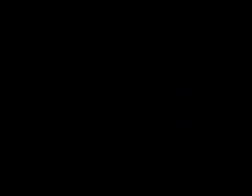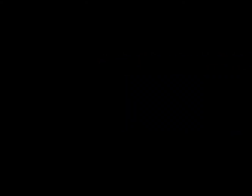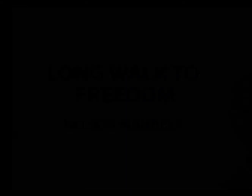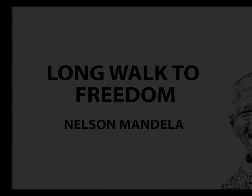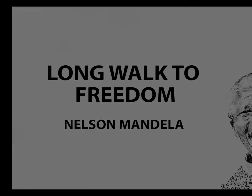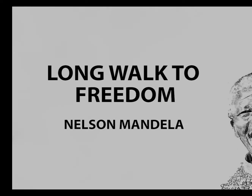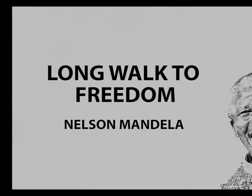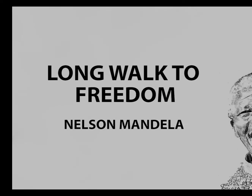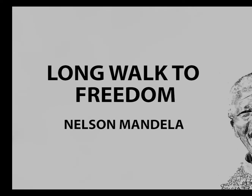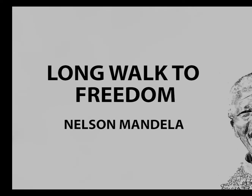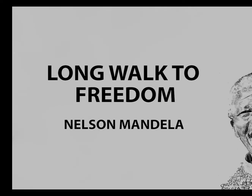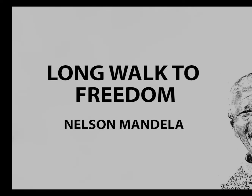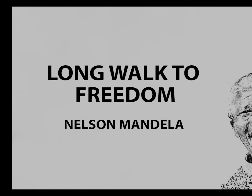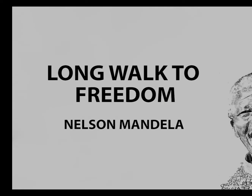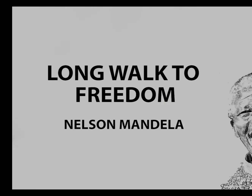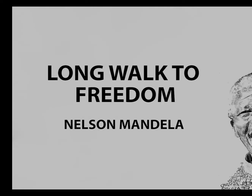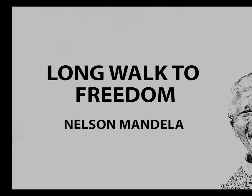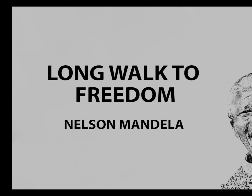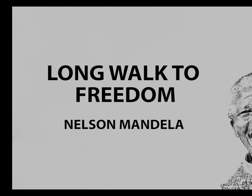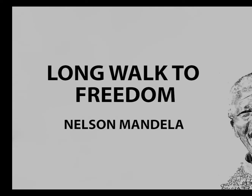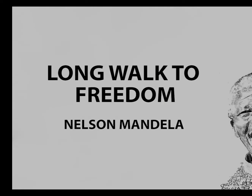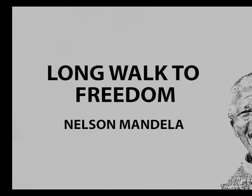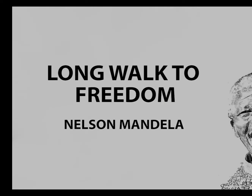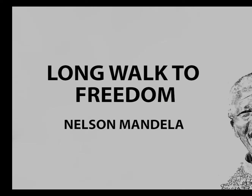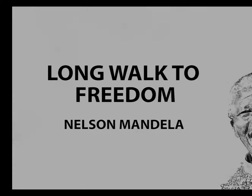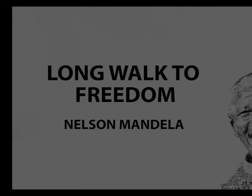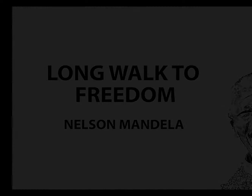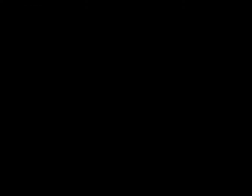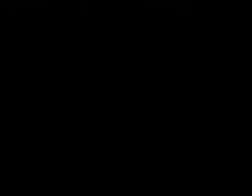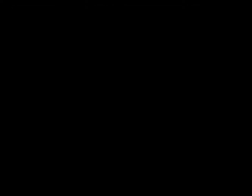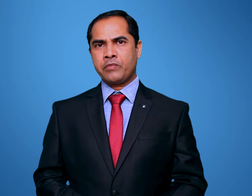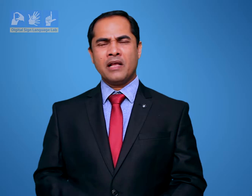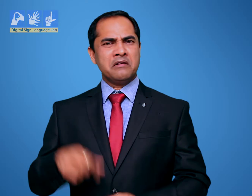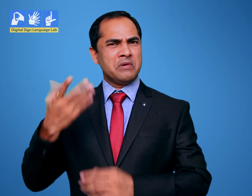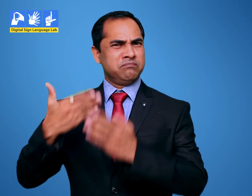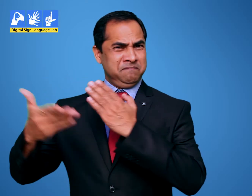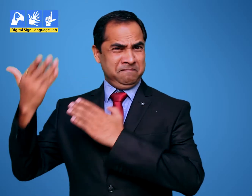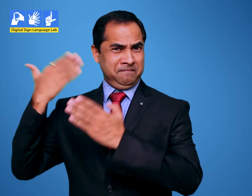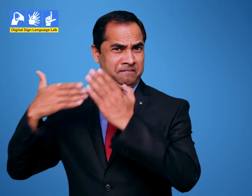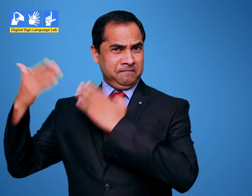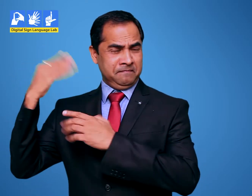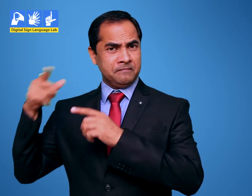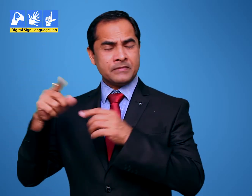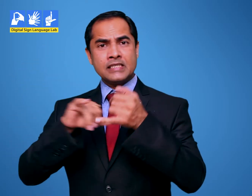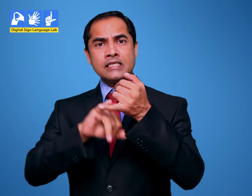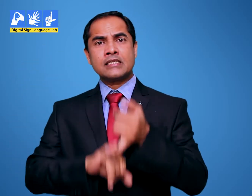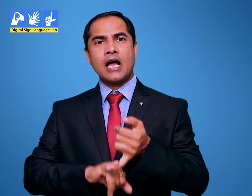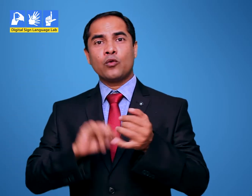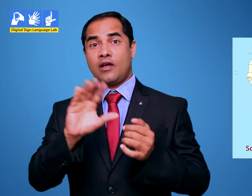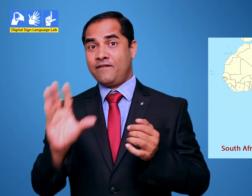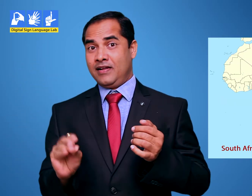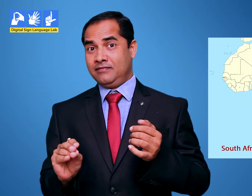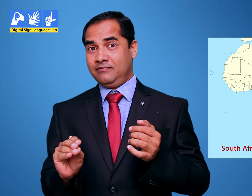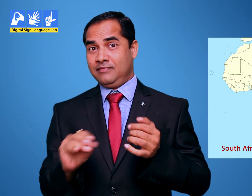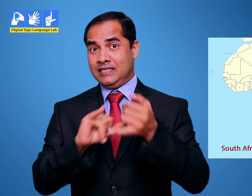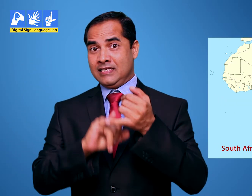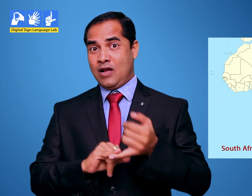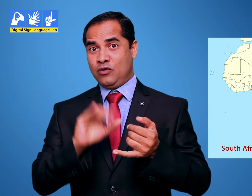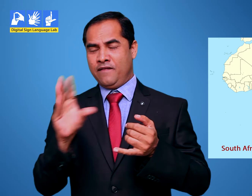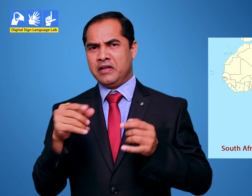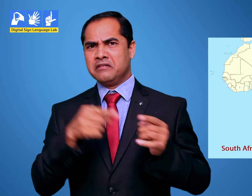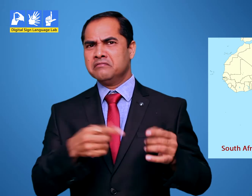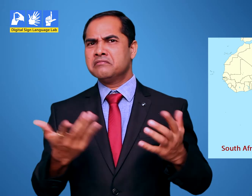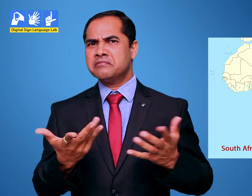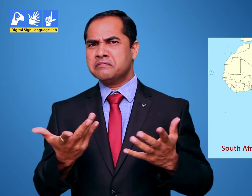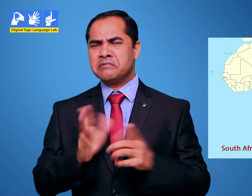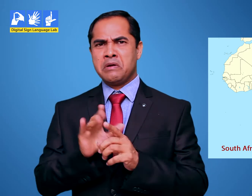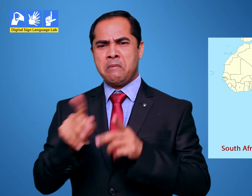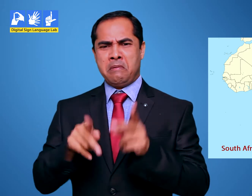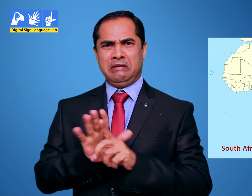Long walk to freedom - by Nelson Mandela Long time back, in South Africa there was